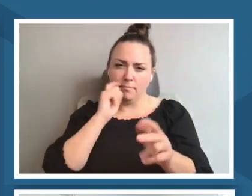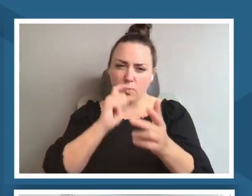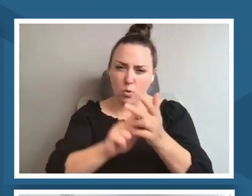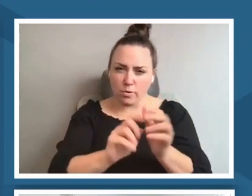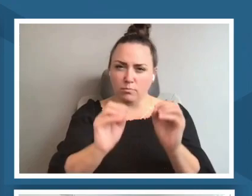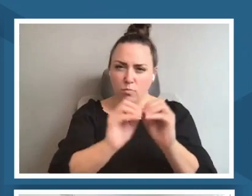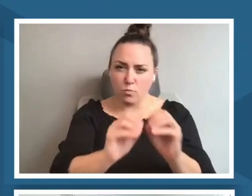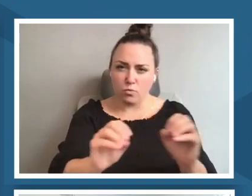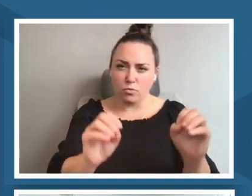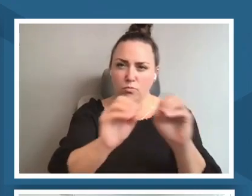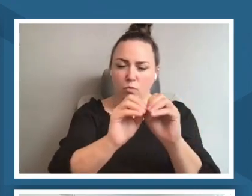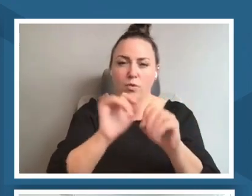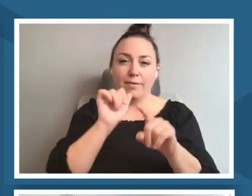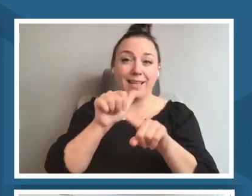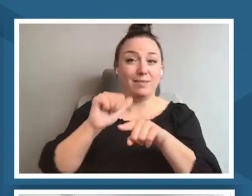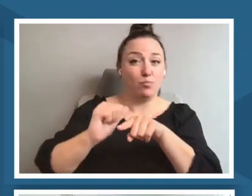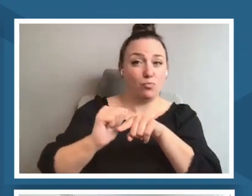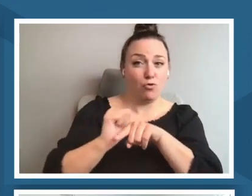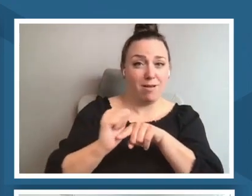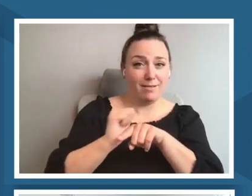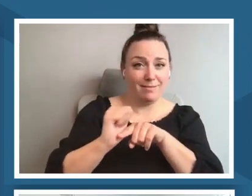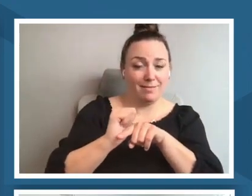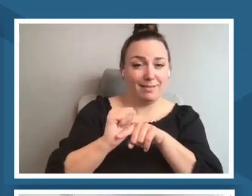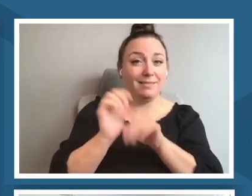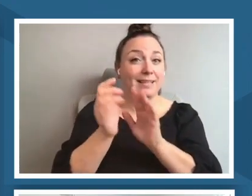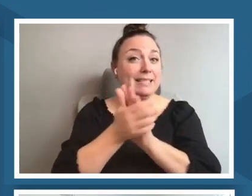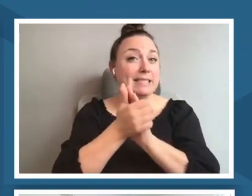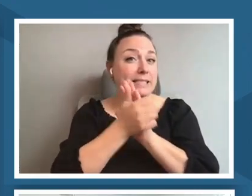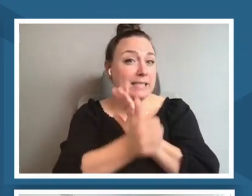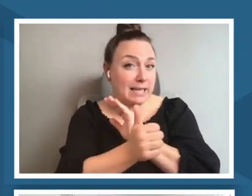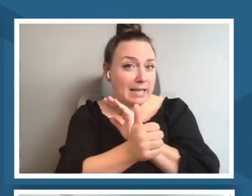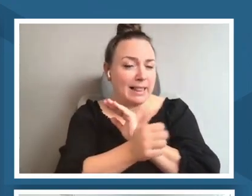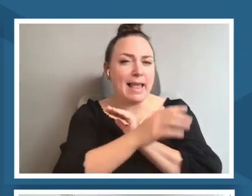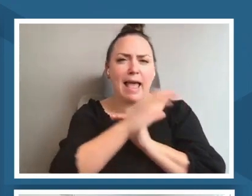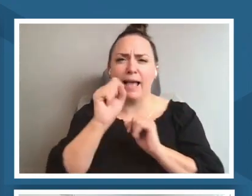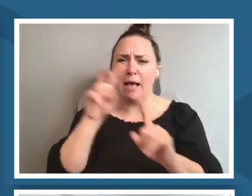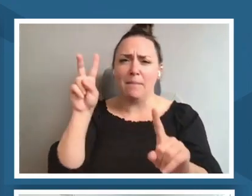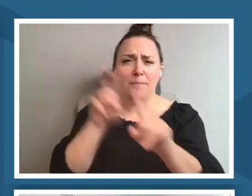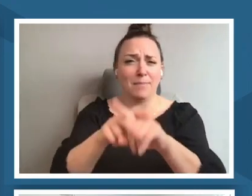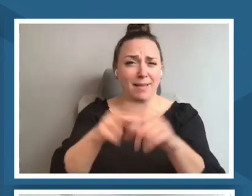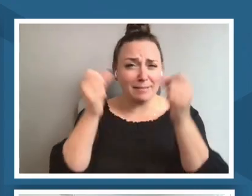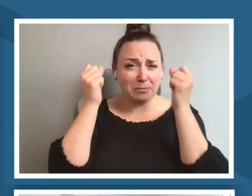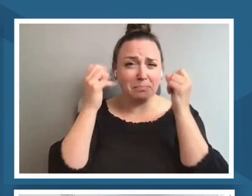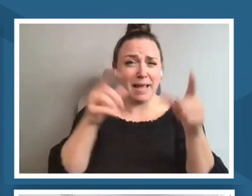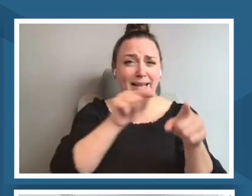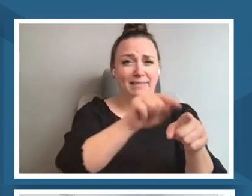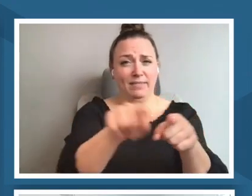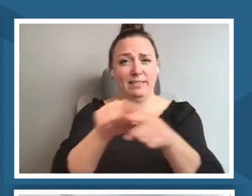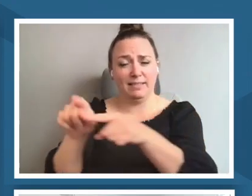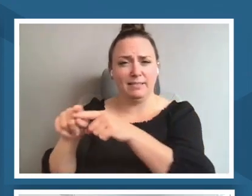learned skill and it's a transferable skill